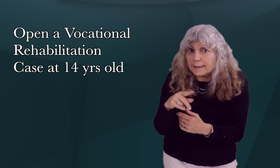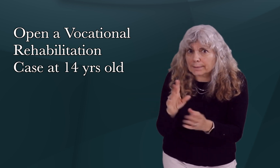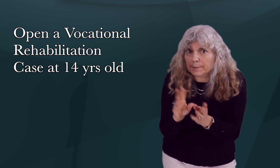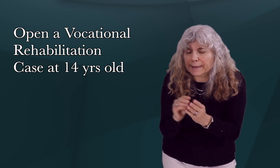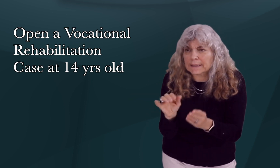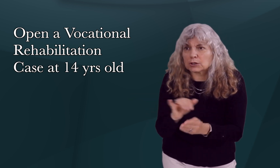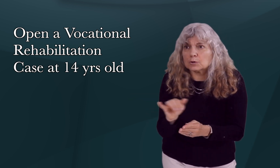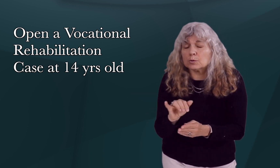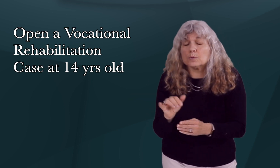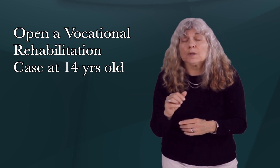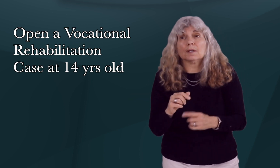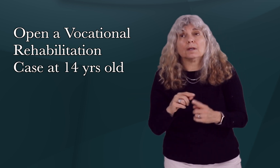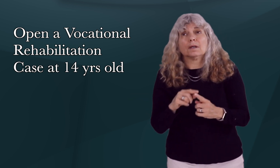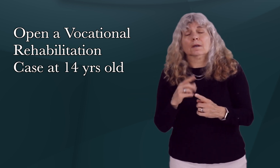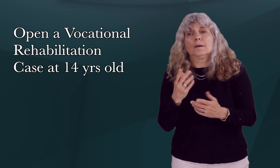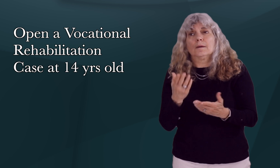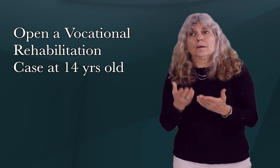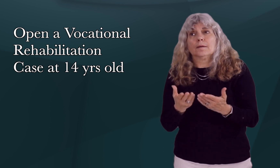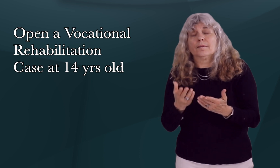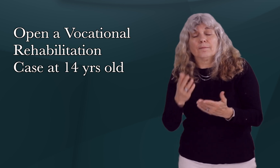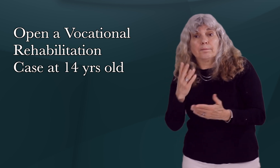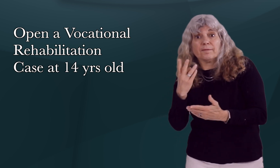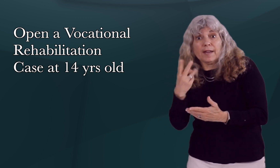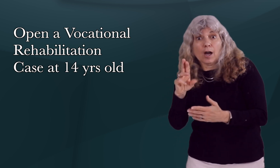Invite the VR counselor to the IEP meetings.